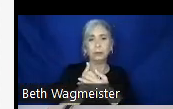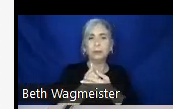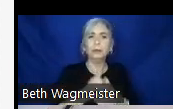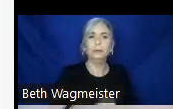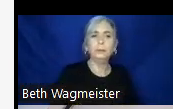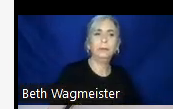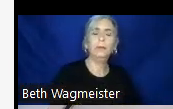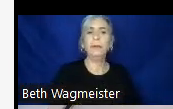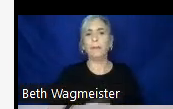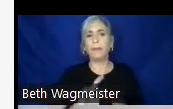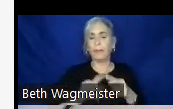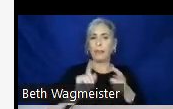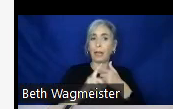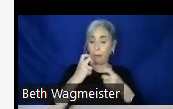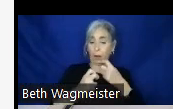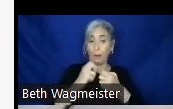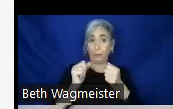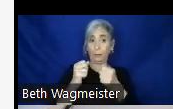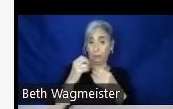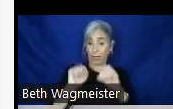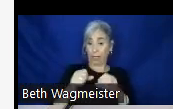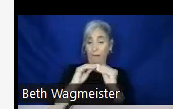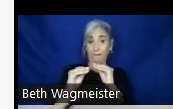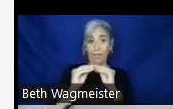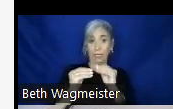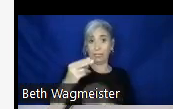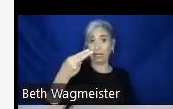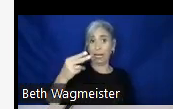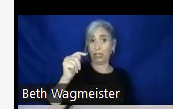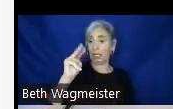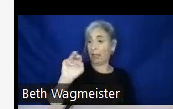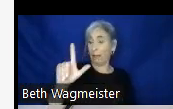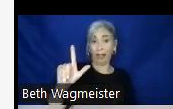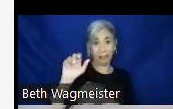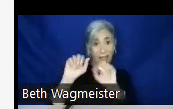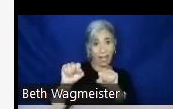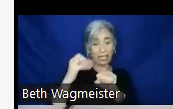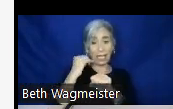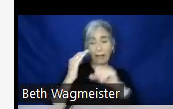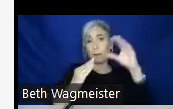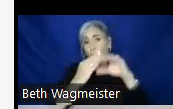Then problems can be fixed in HTML automatically sometimes as well. If browsers or HTML have things